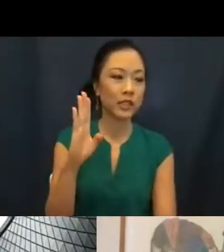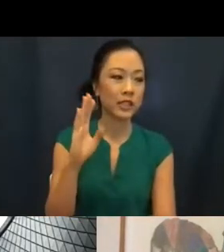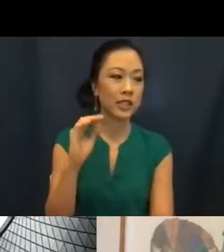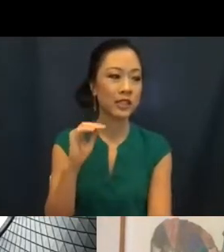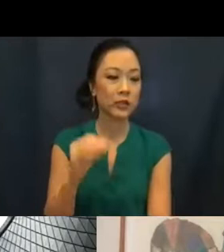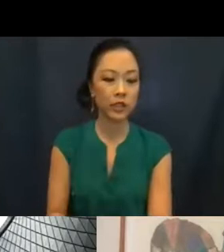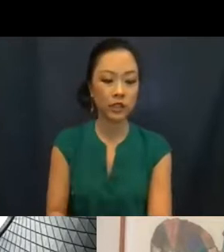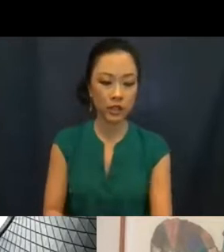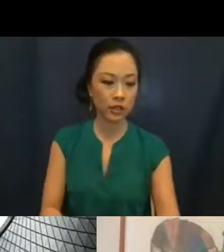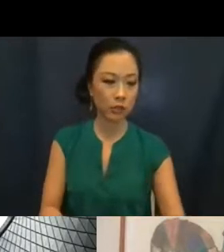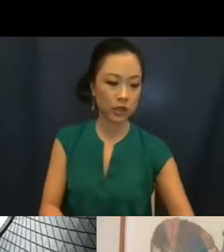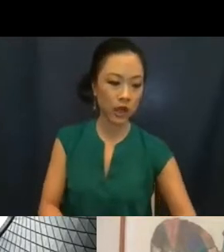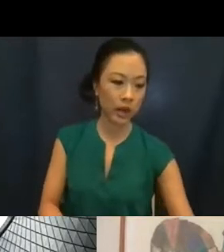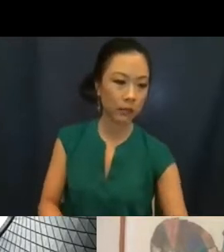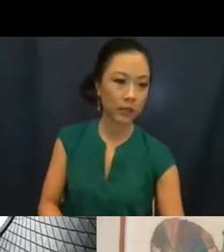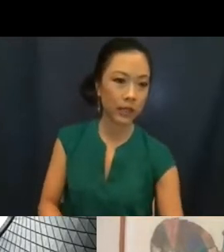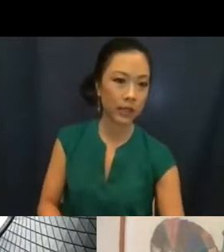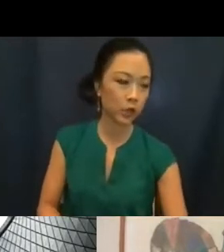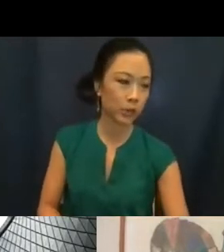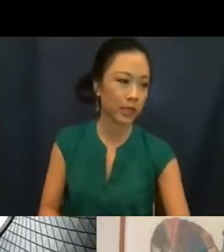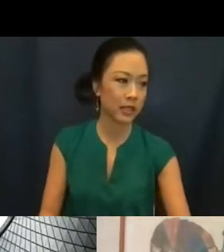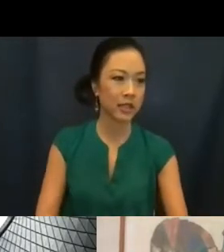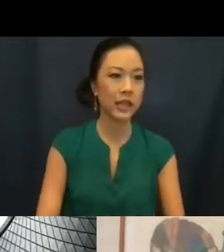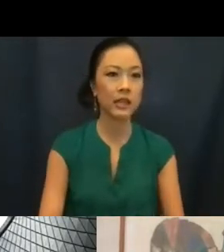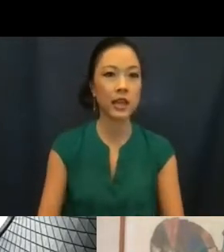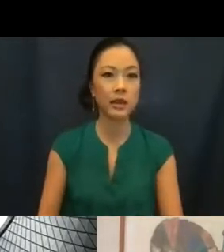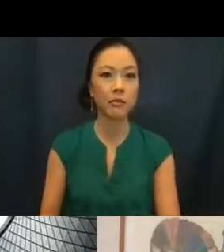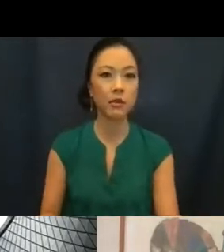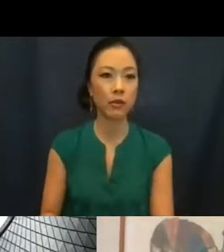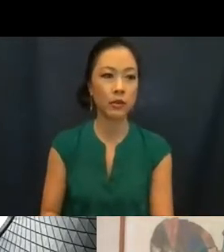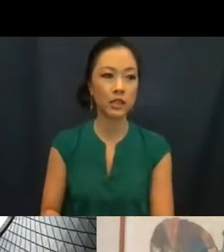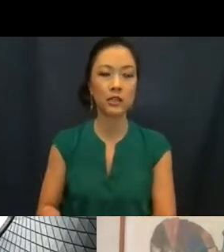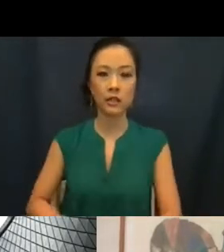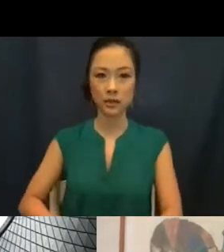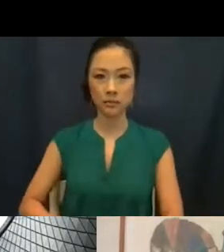Thank you. So we're going to cycle back through and I'm